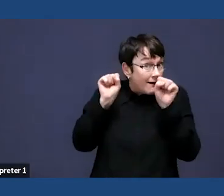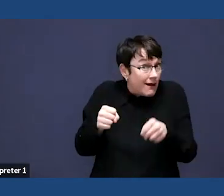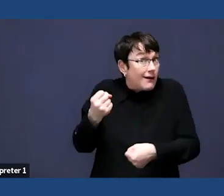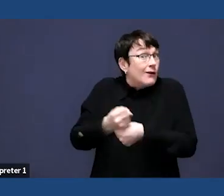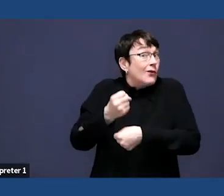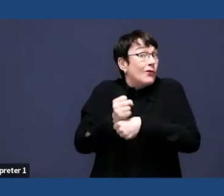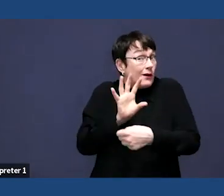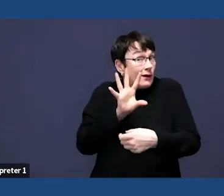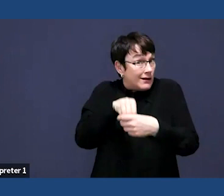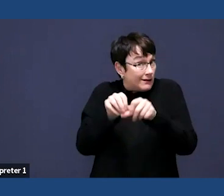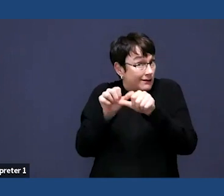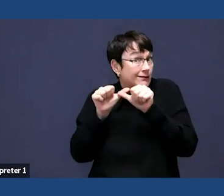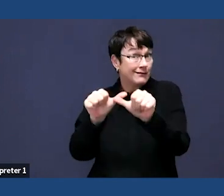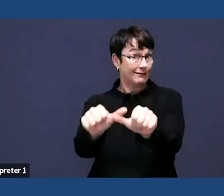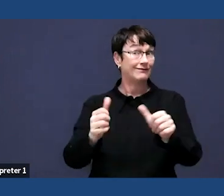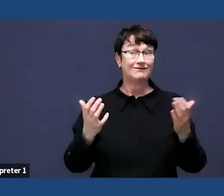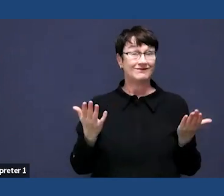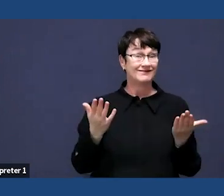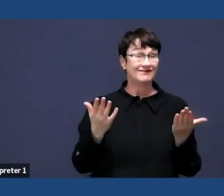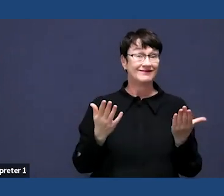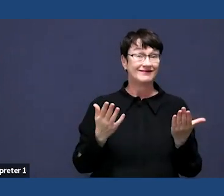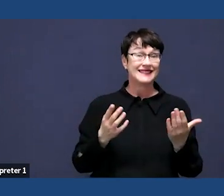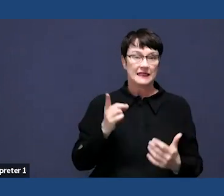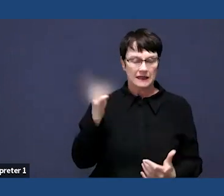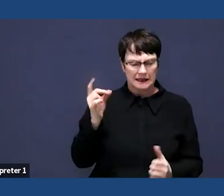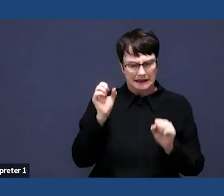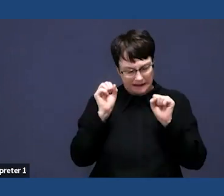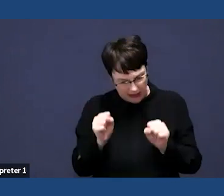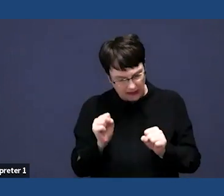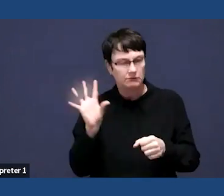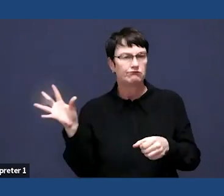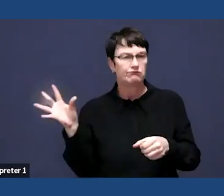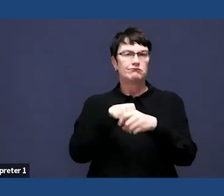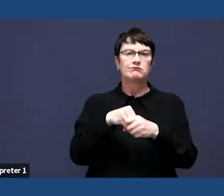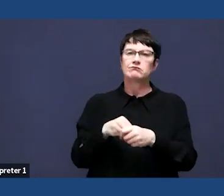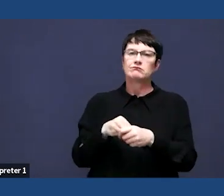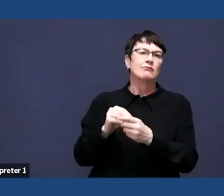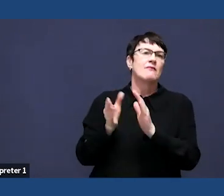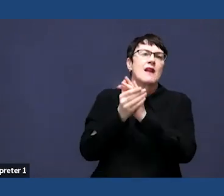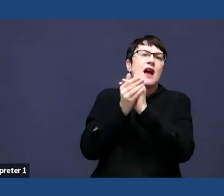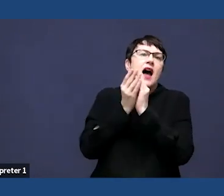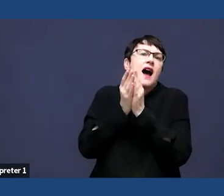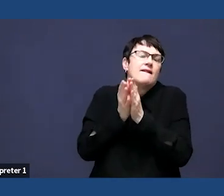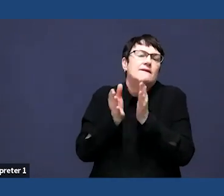But not all older people are, and they still have value as people.